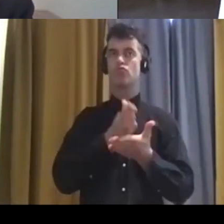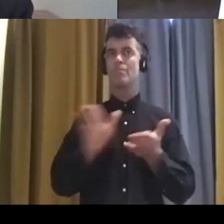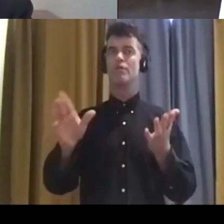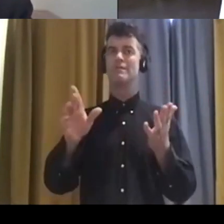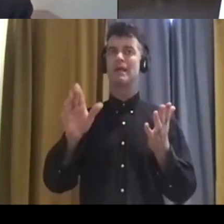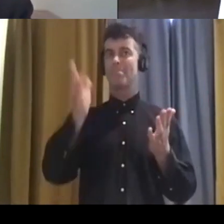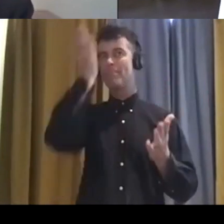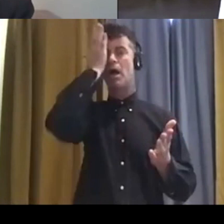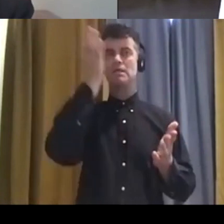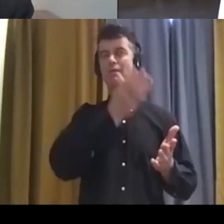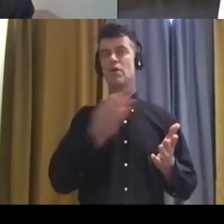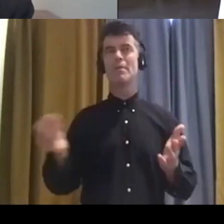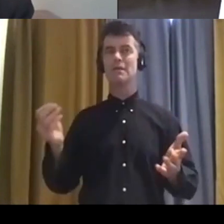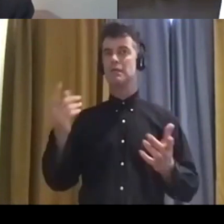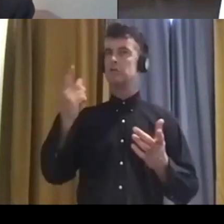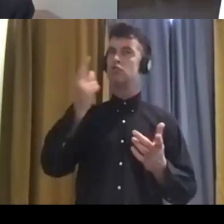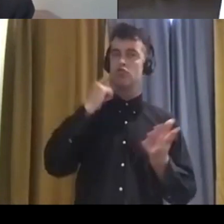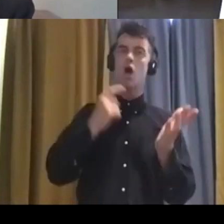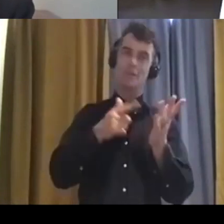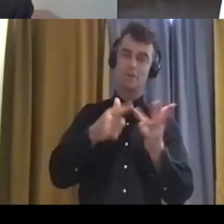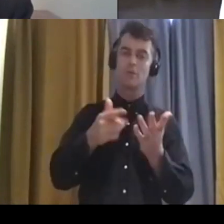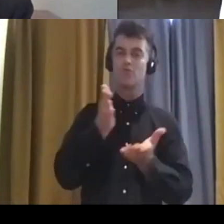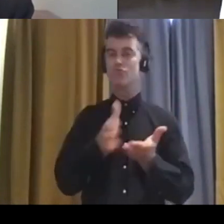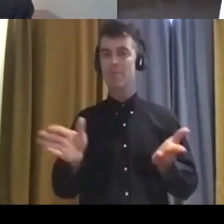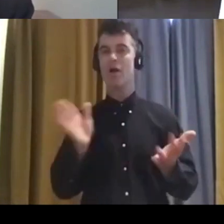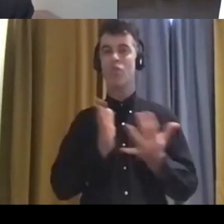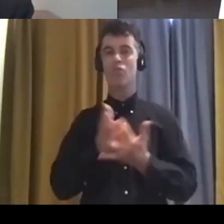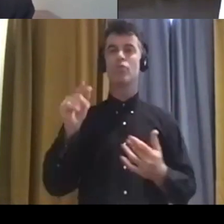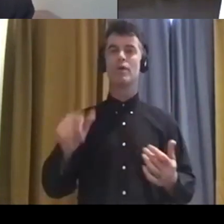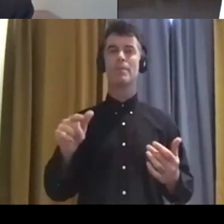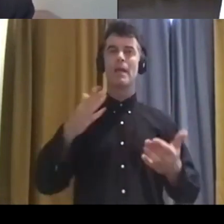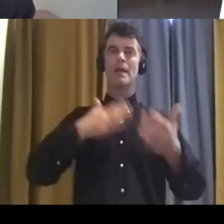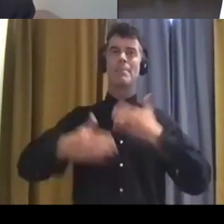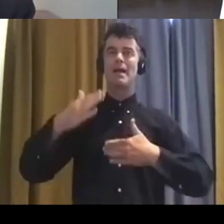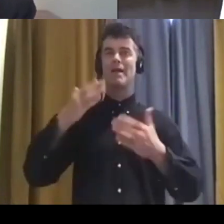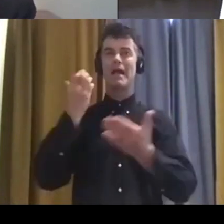their or aims to as much as possible through behavioural economics and and behavioural